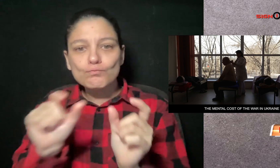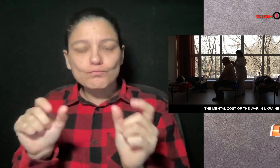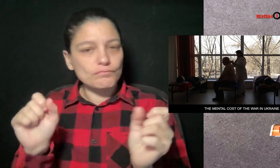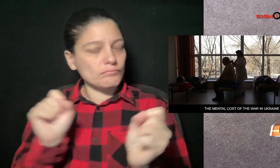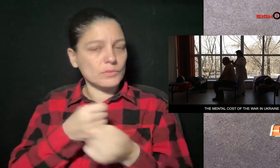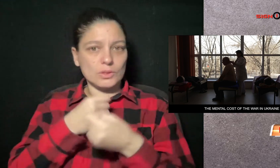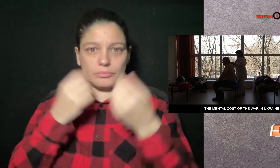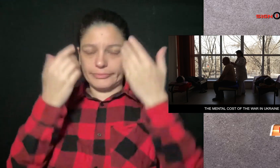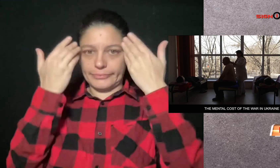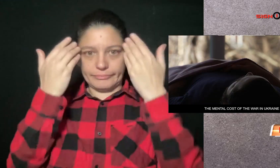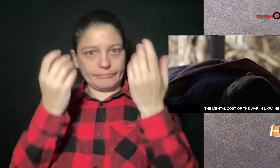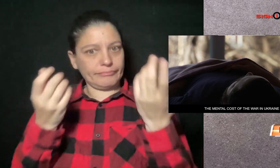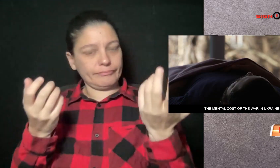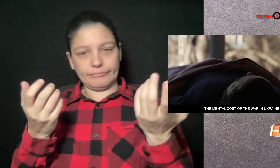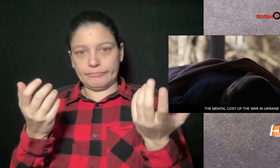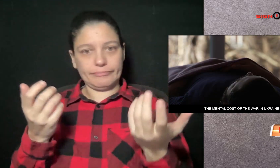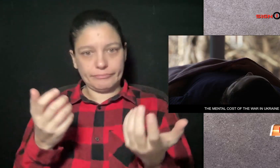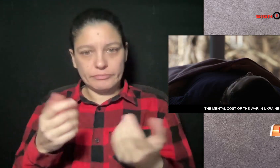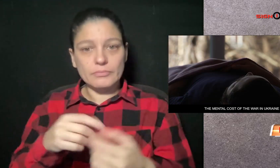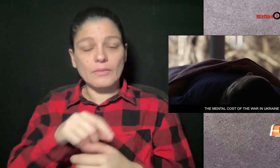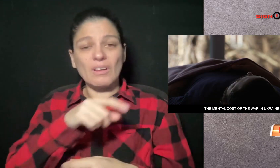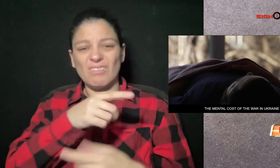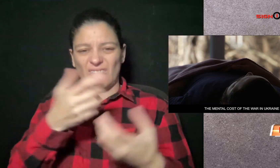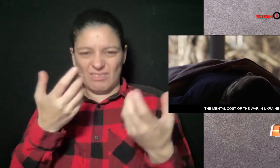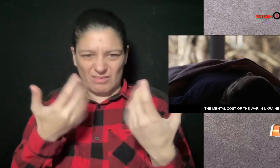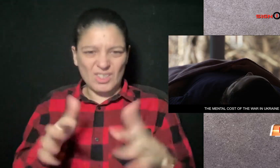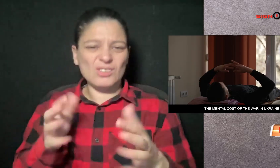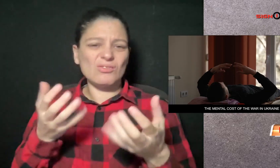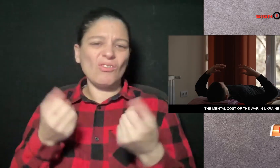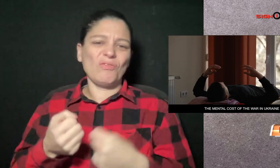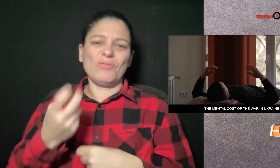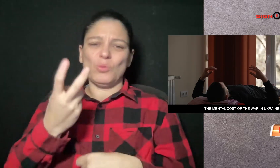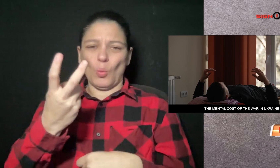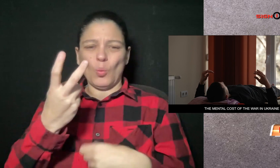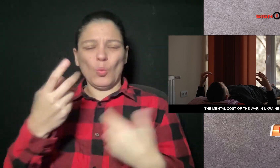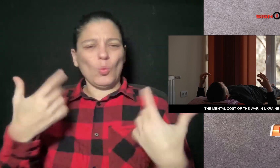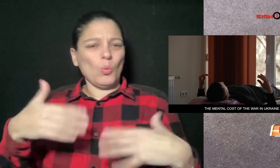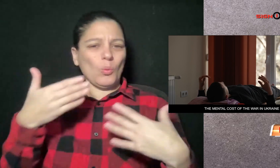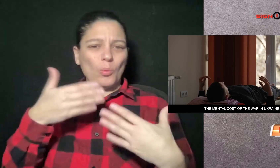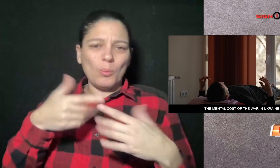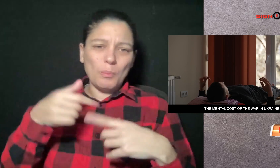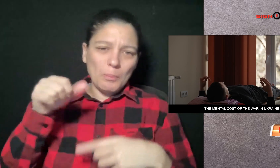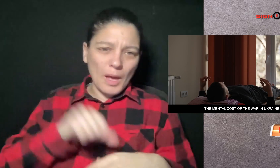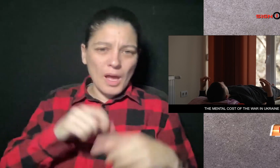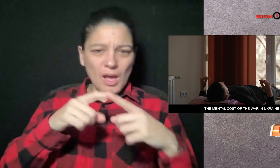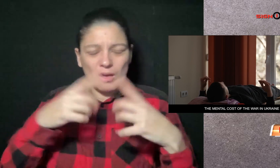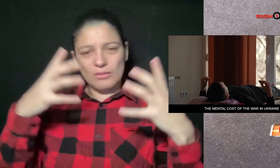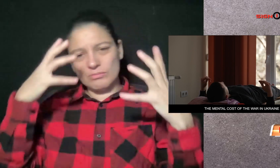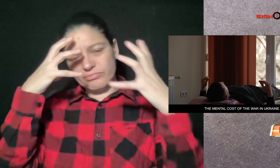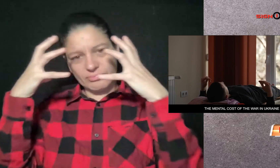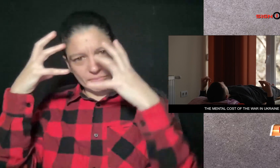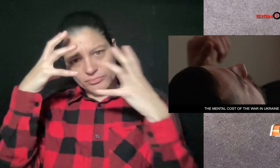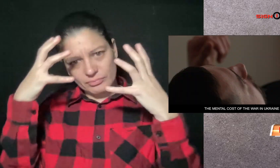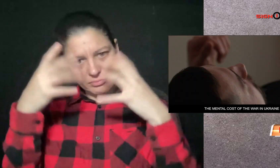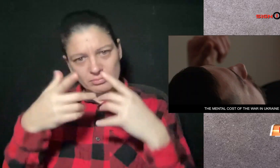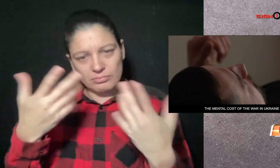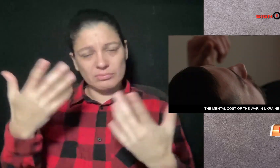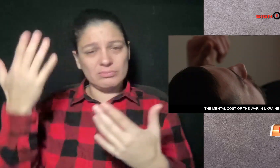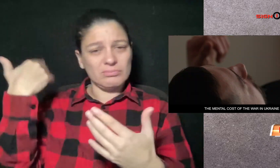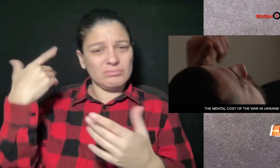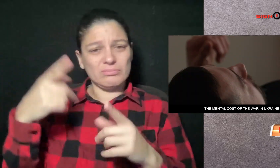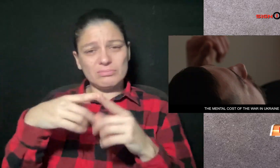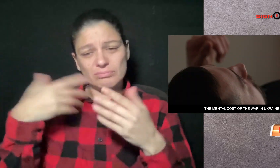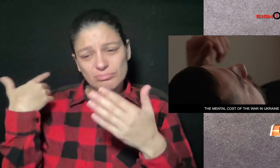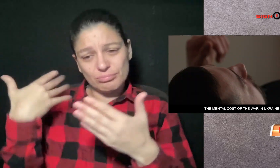describe what he experienced in words Akula says he has suffered two severe concussions